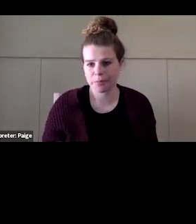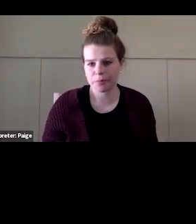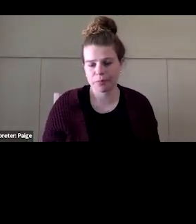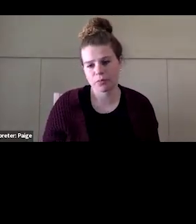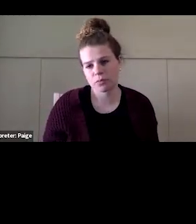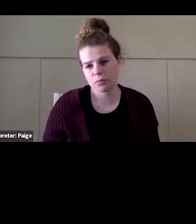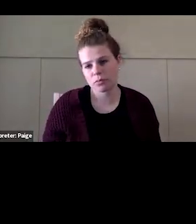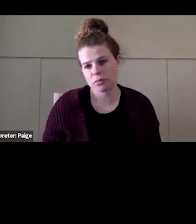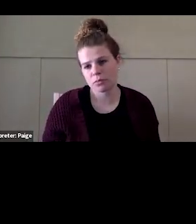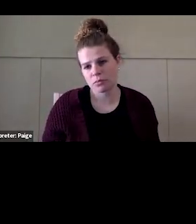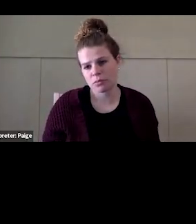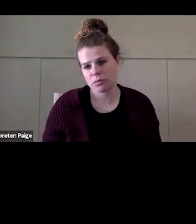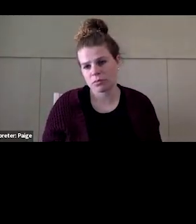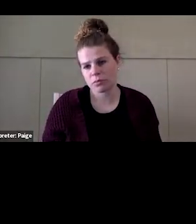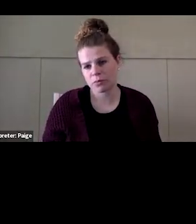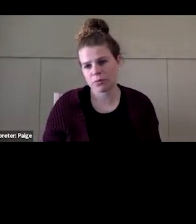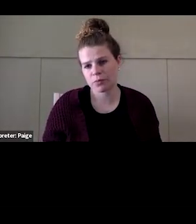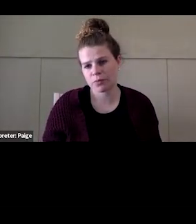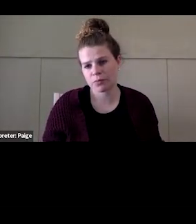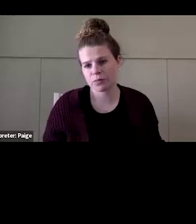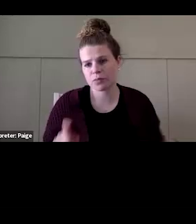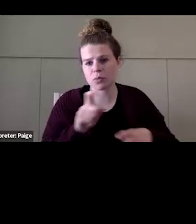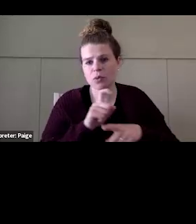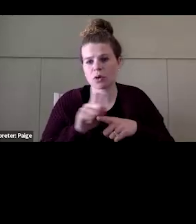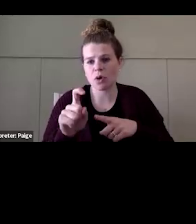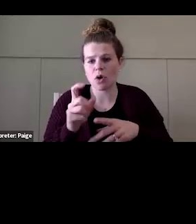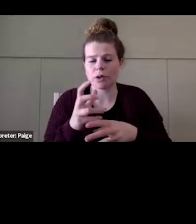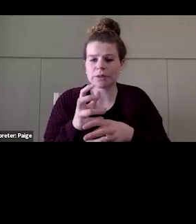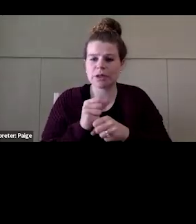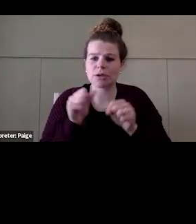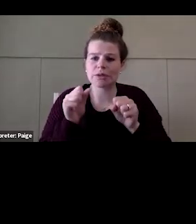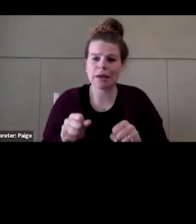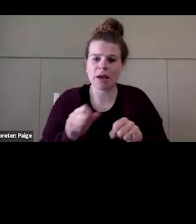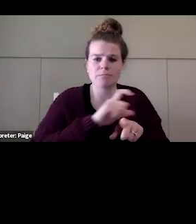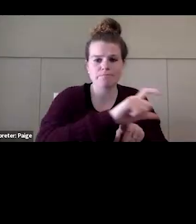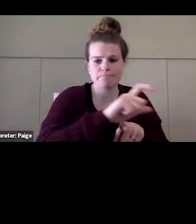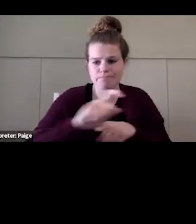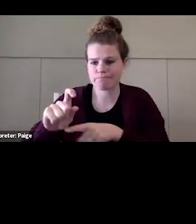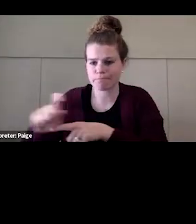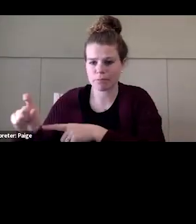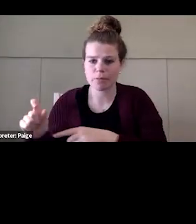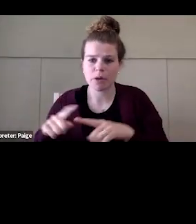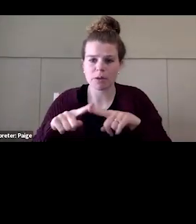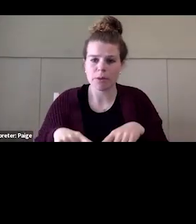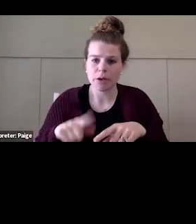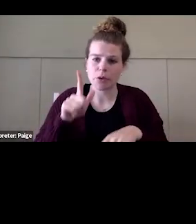And so the call takers can ship off the calls either to the police dispatcher, EMS dispatcher,